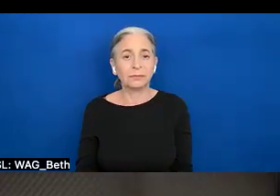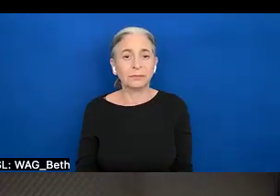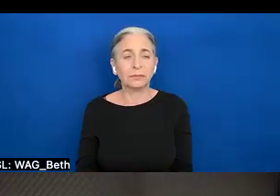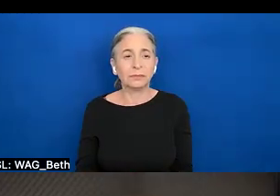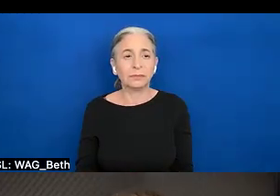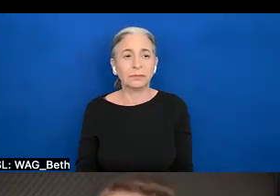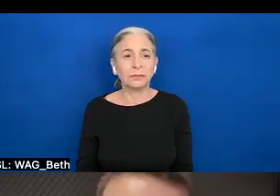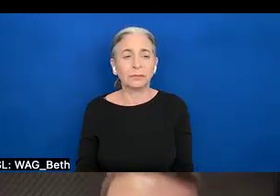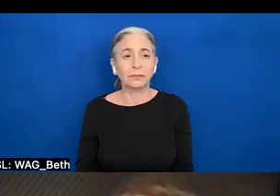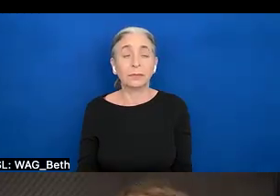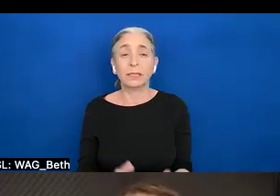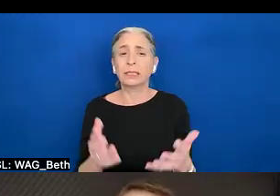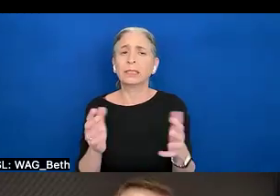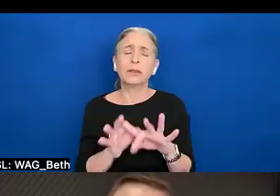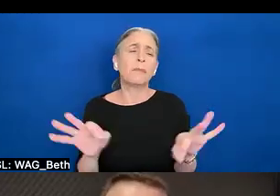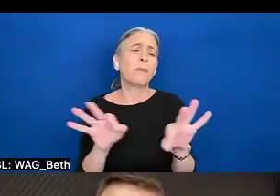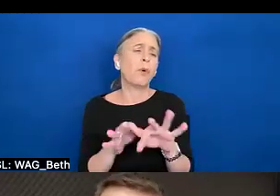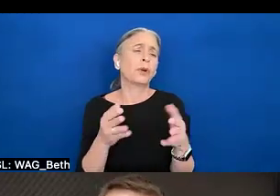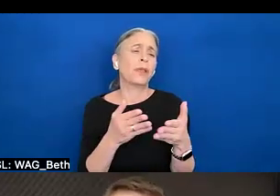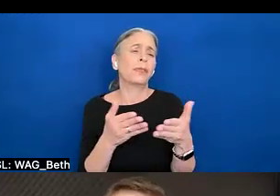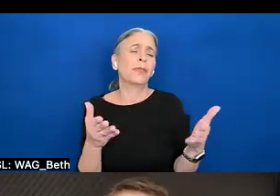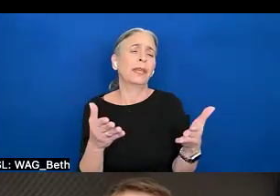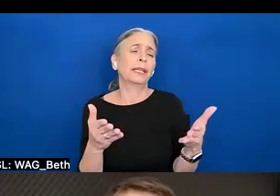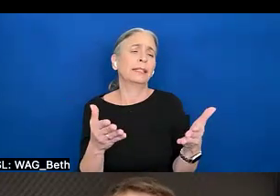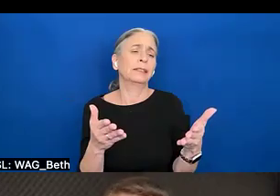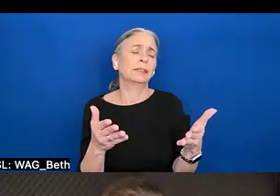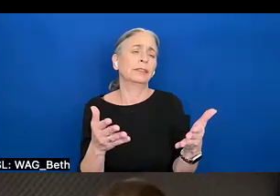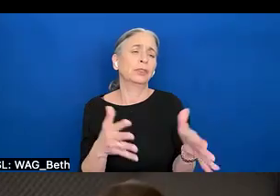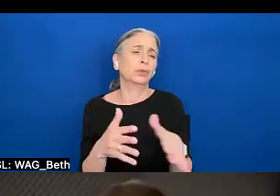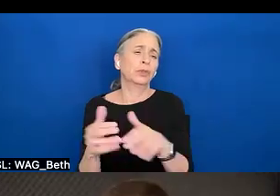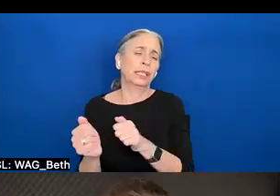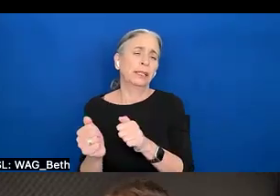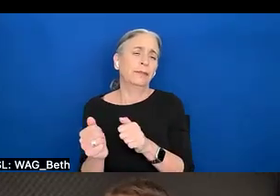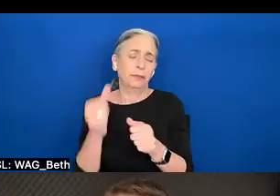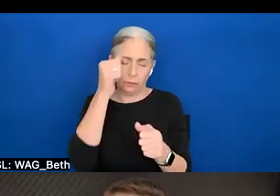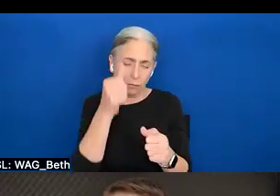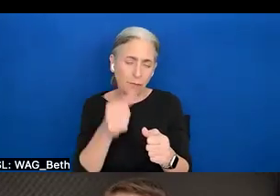So, some conclusion to these tips.